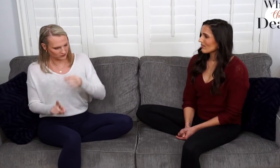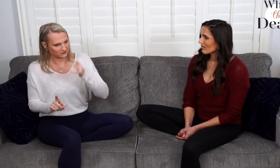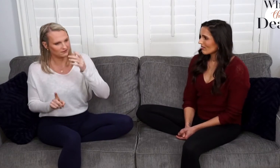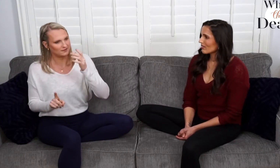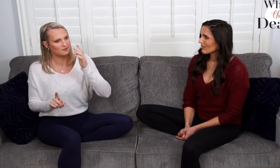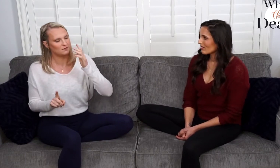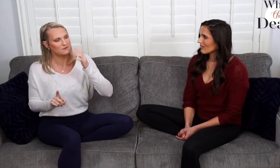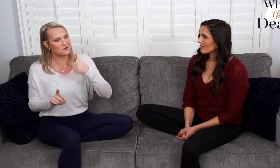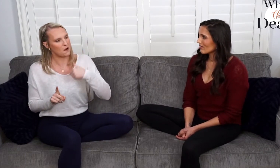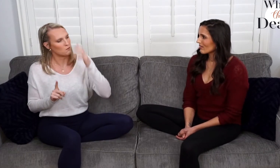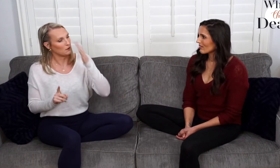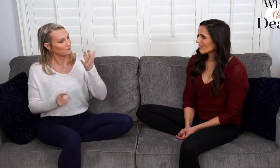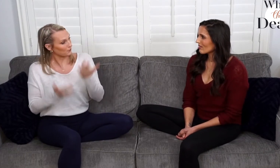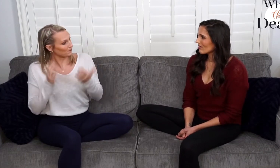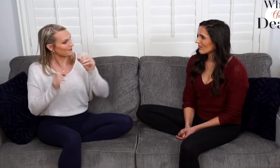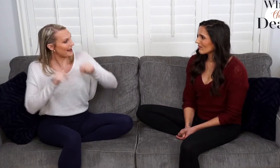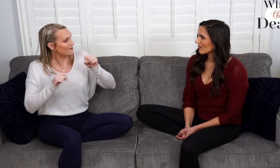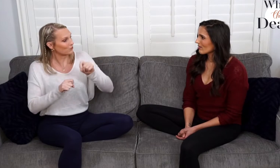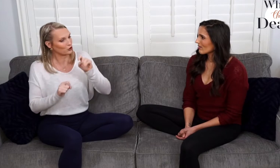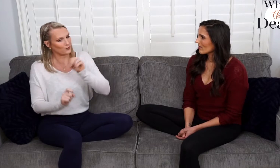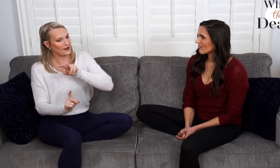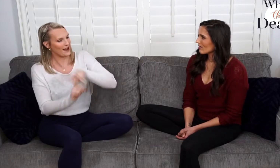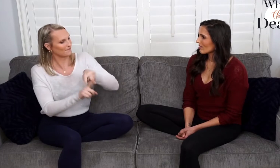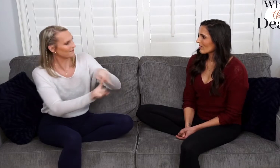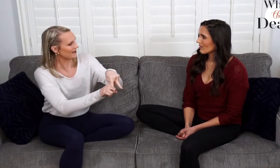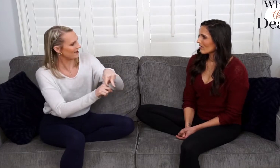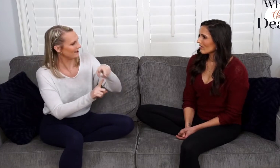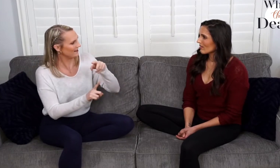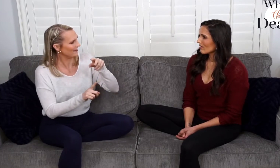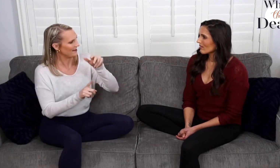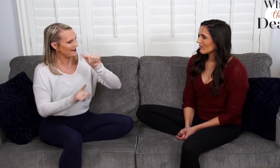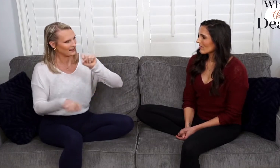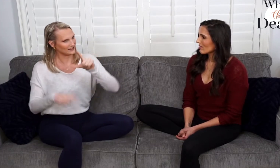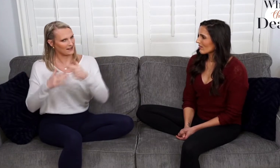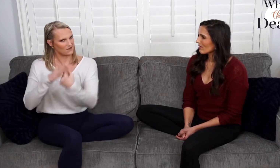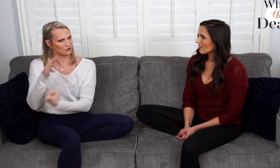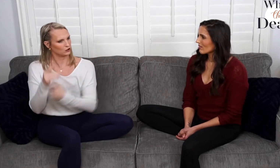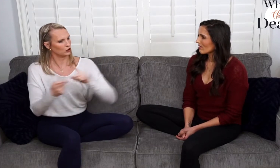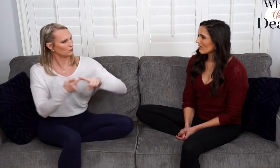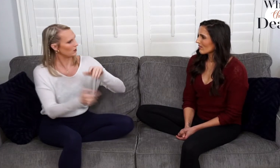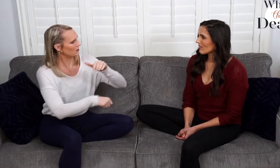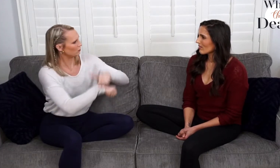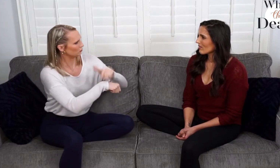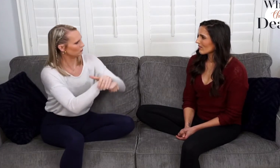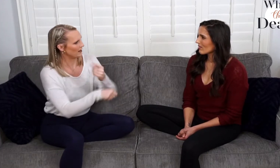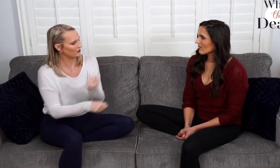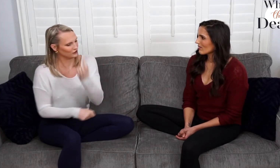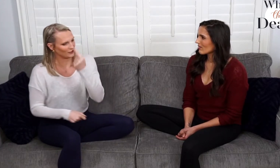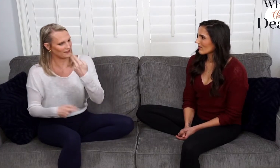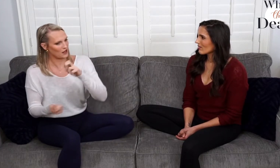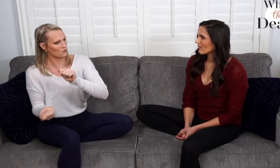first language, I might be able to apply the ASL structure to English structure to understand